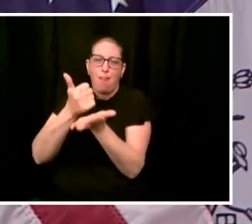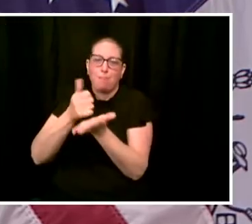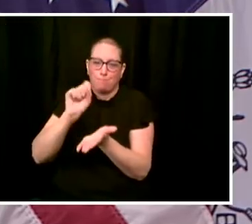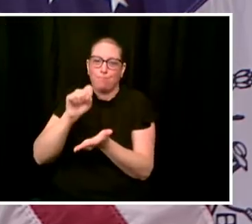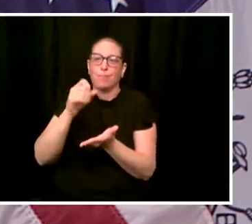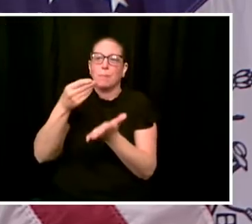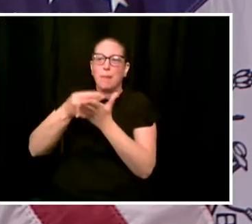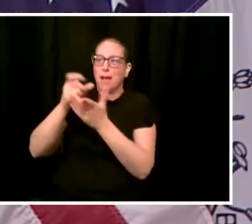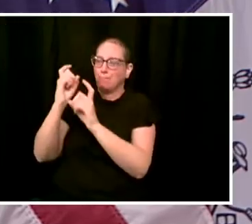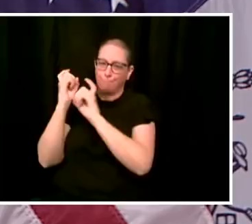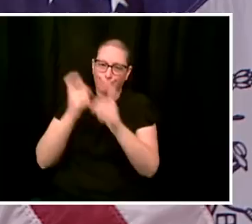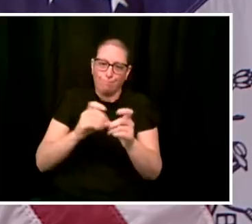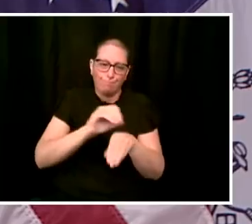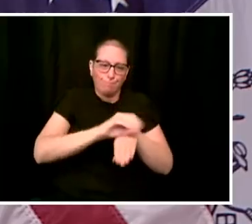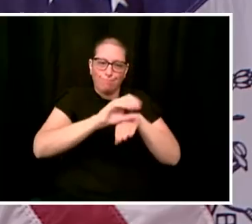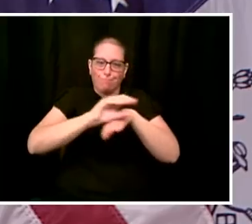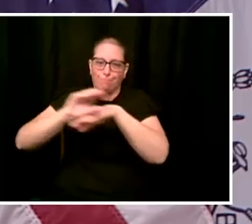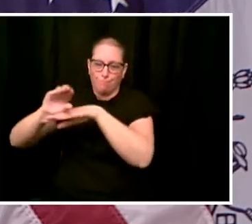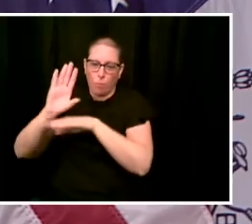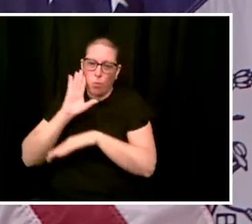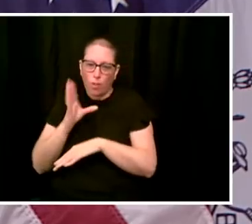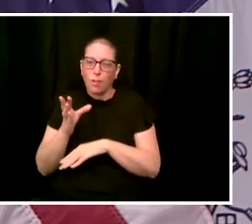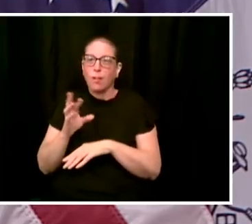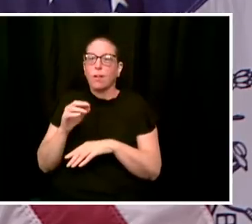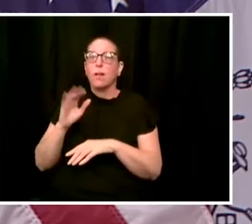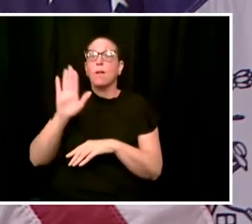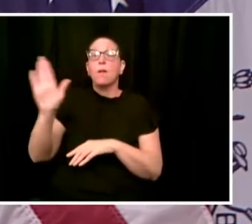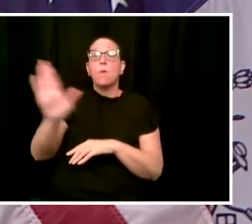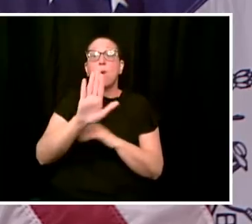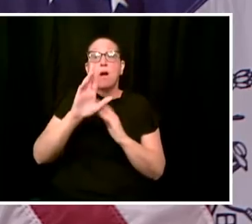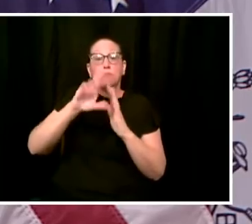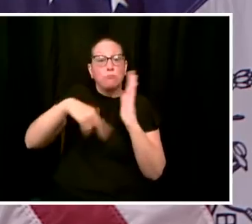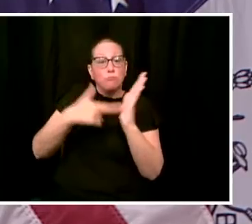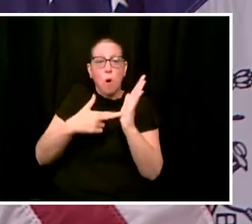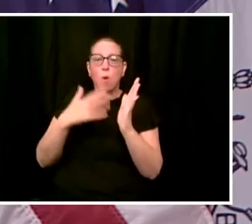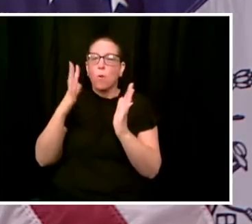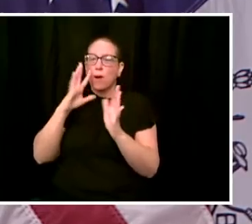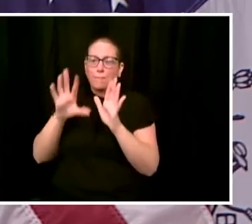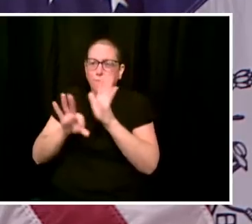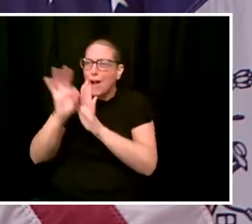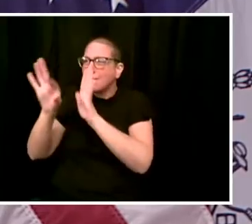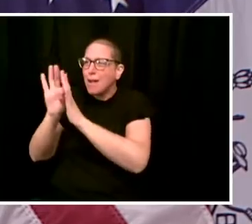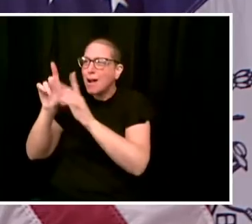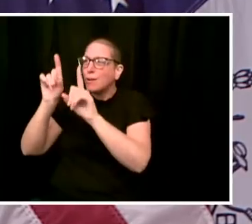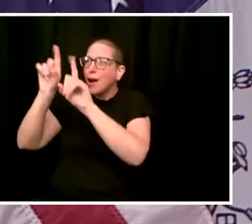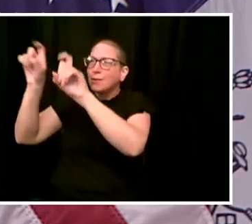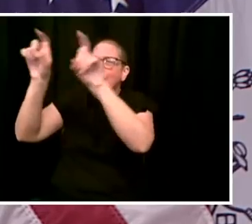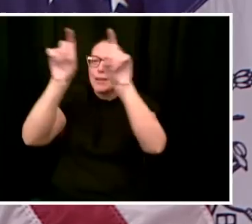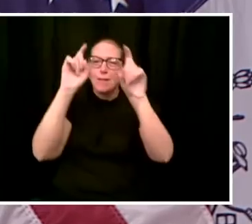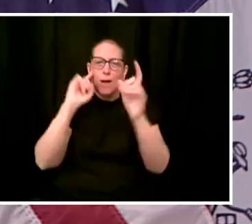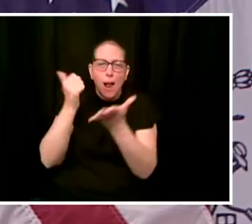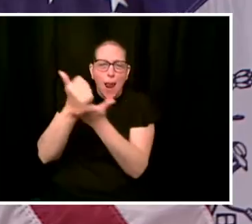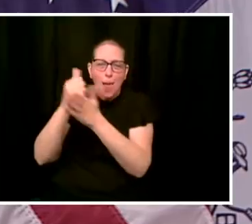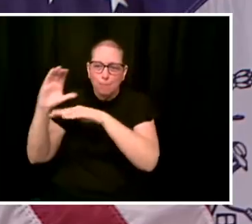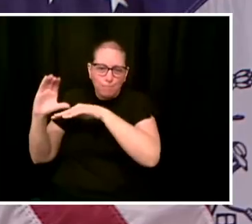LHEPING HAND GOI NGINTO THESE FAZES. WE'RE GOING TO HAVE TO FIND A